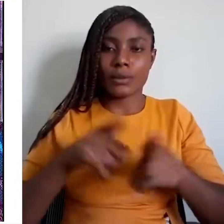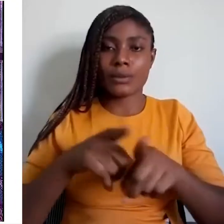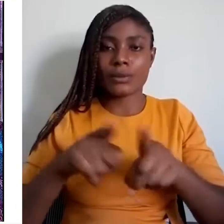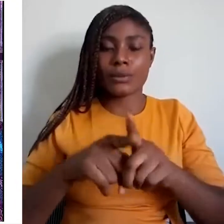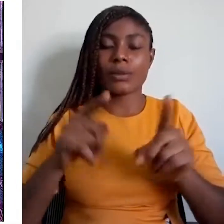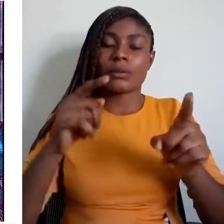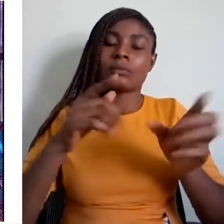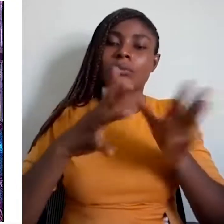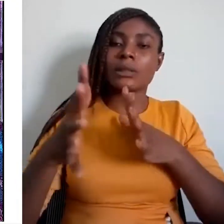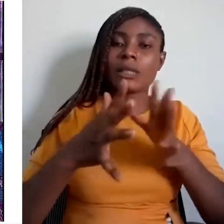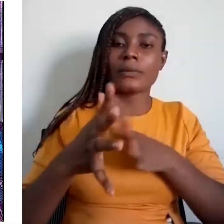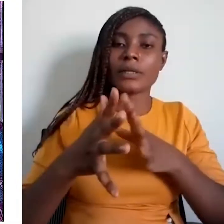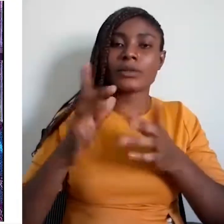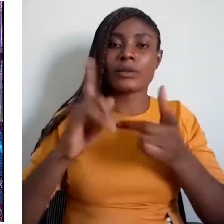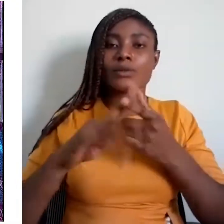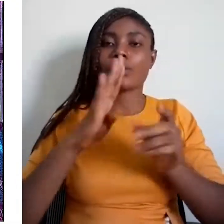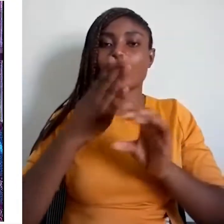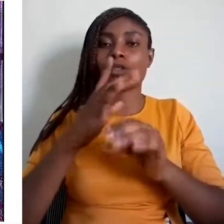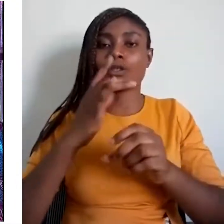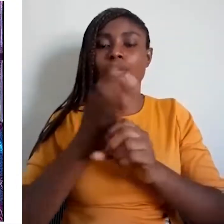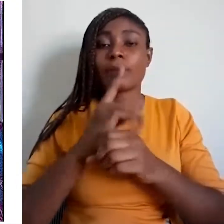2.